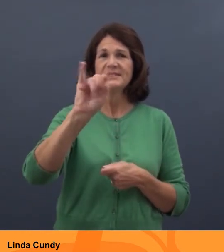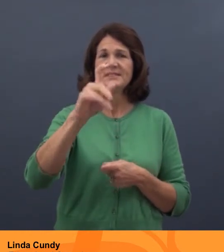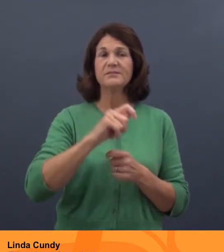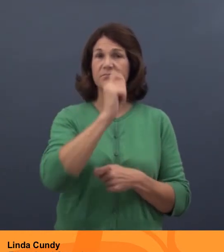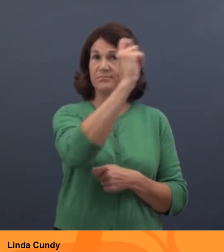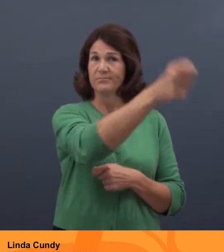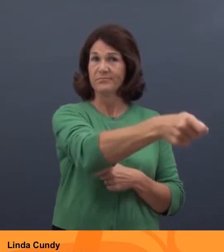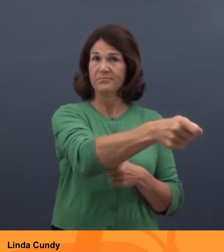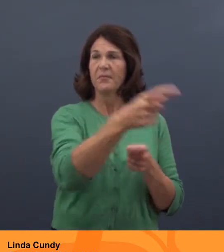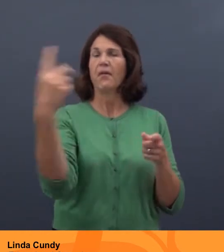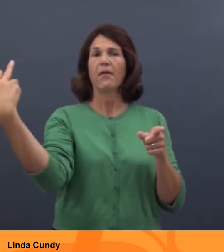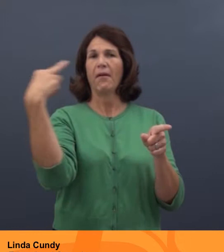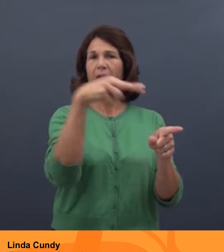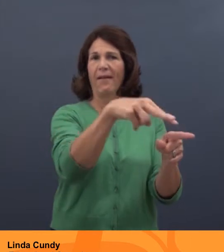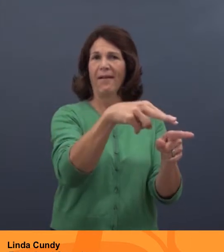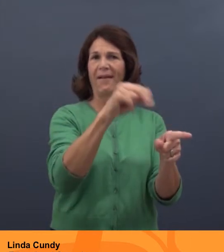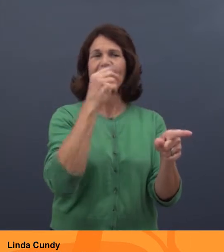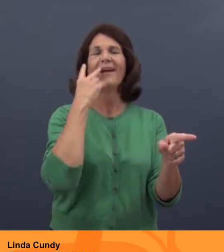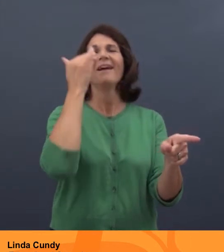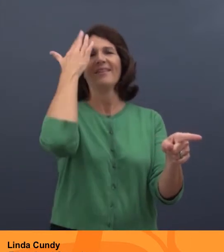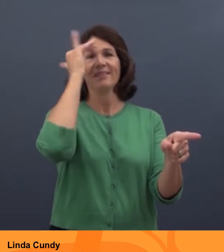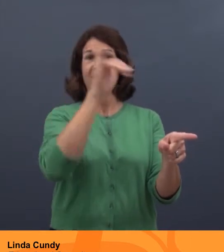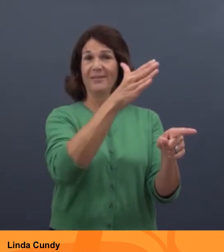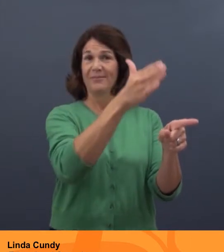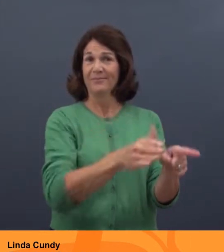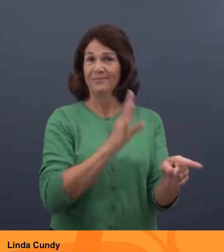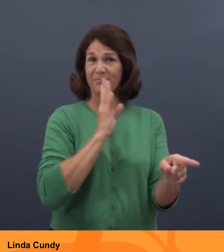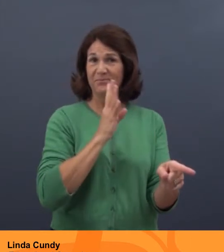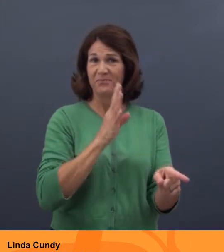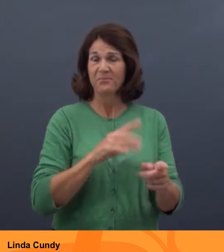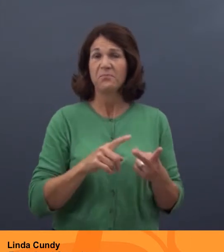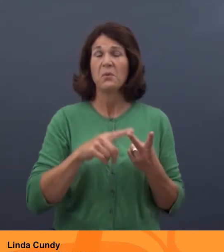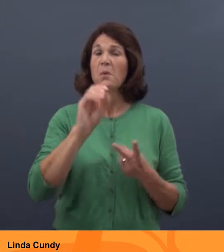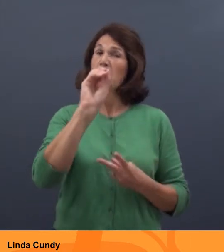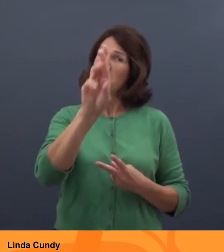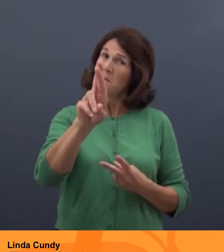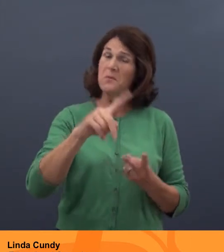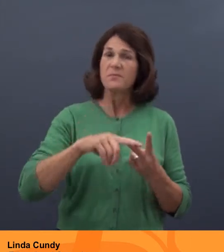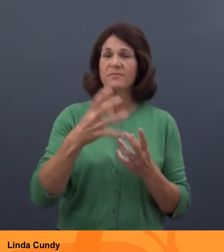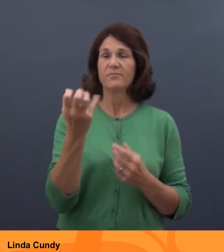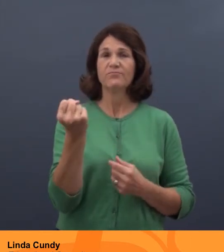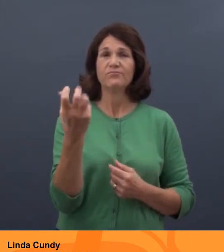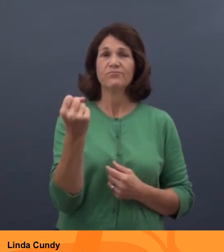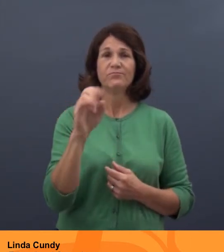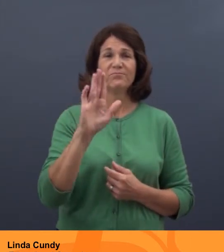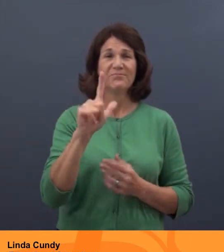so that the student knows who is speaking. Or, a squishy ball that you toss